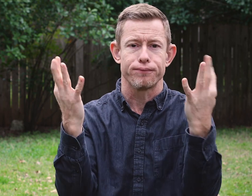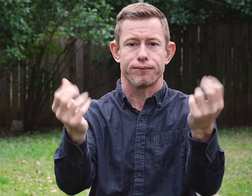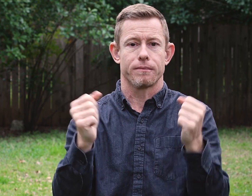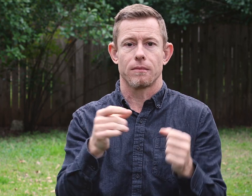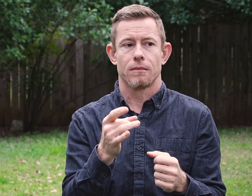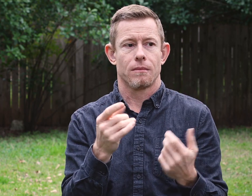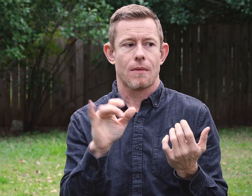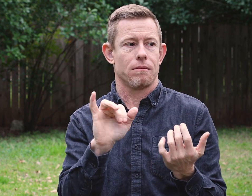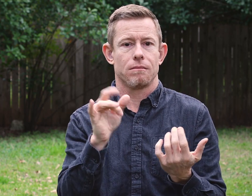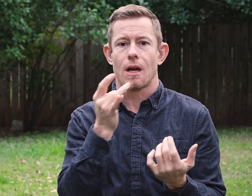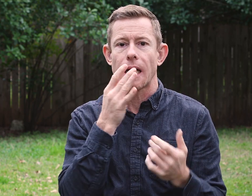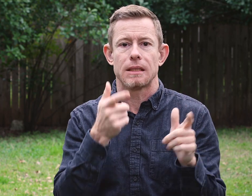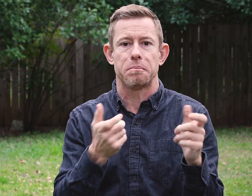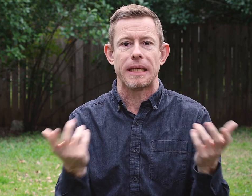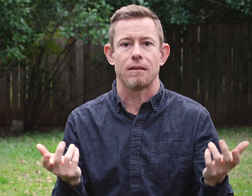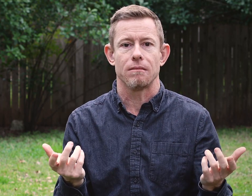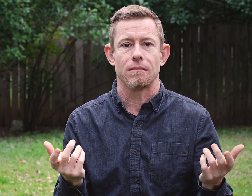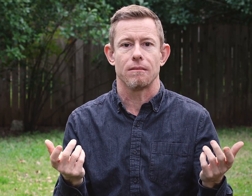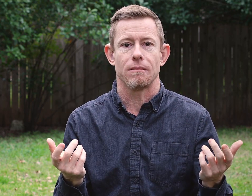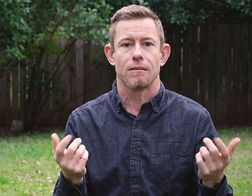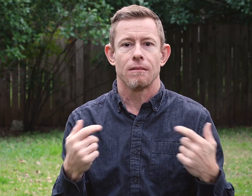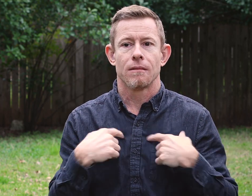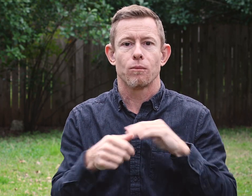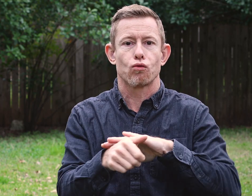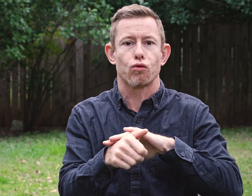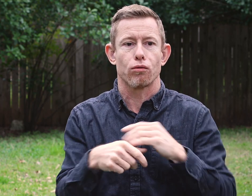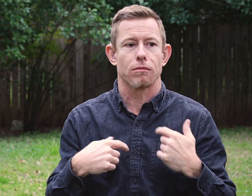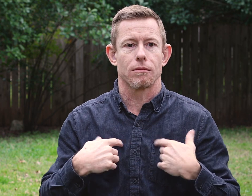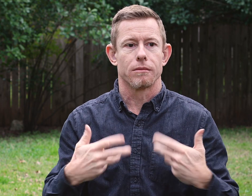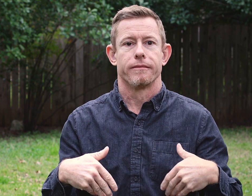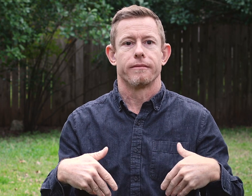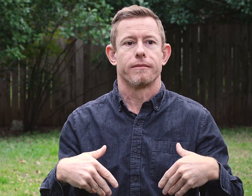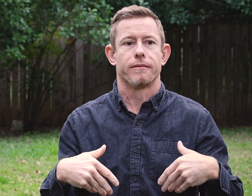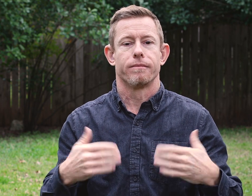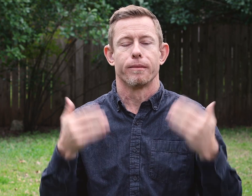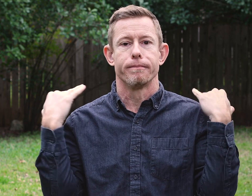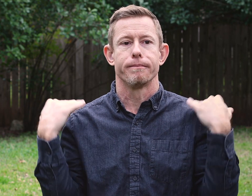They were all signing so fast, like lightning speed, and I was just like a turtle trying to keep up.